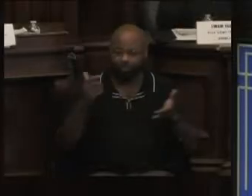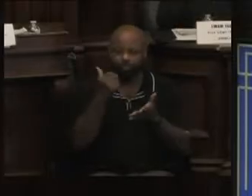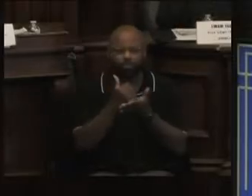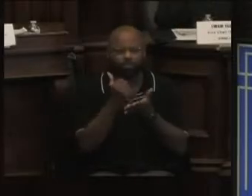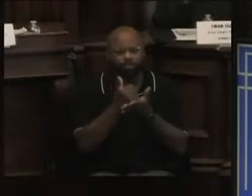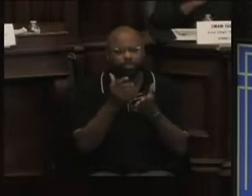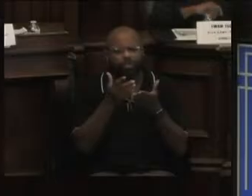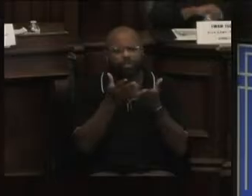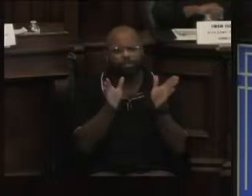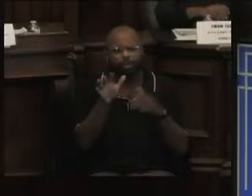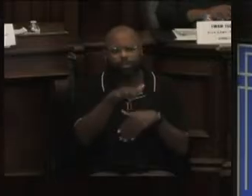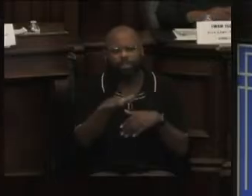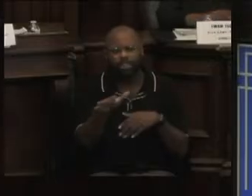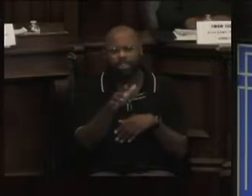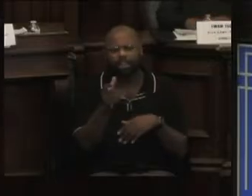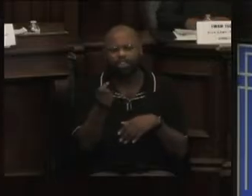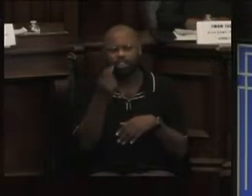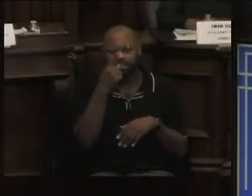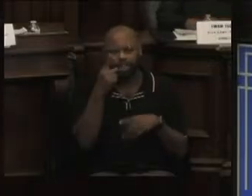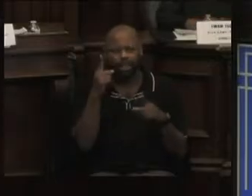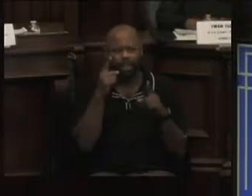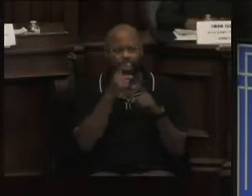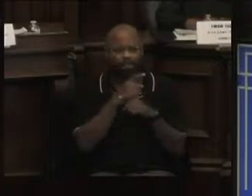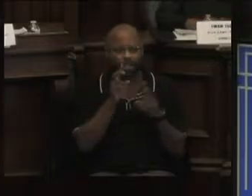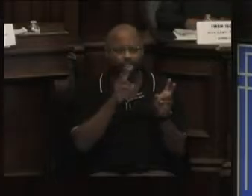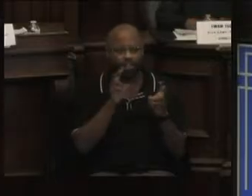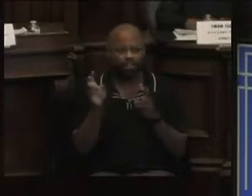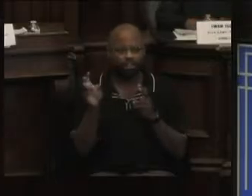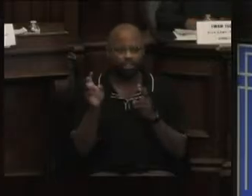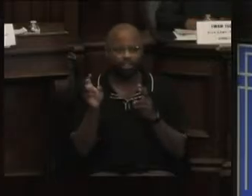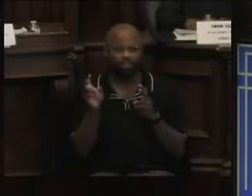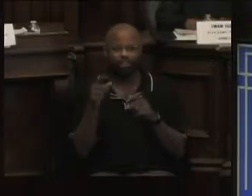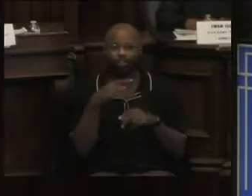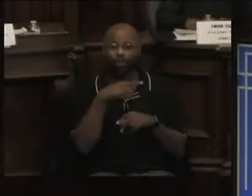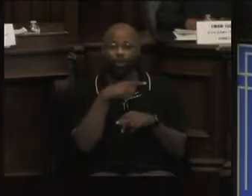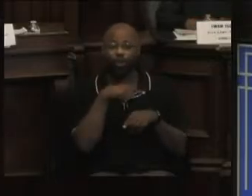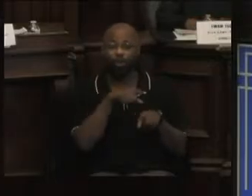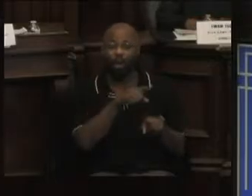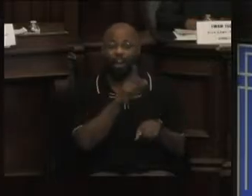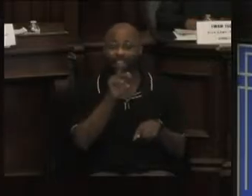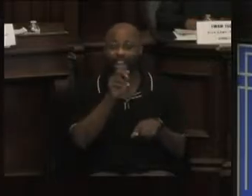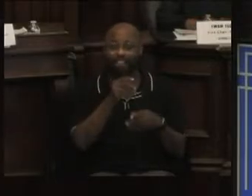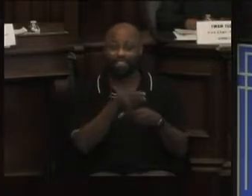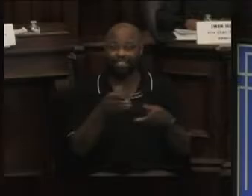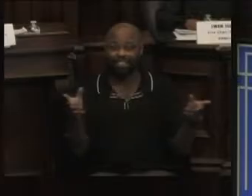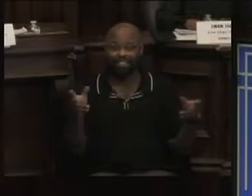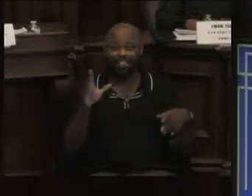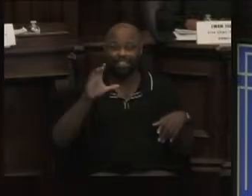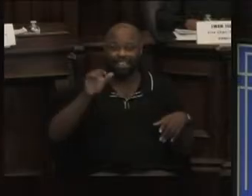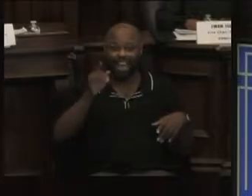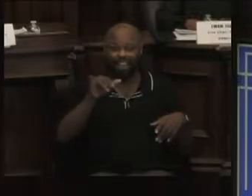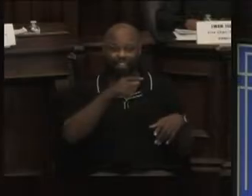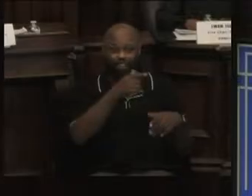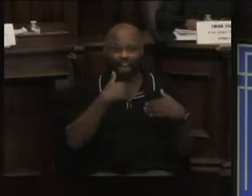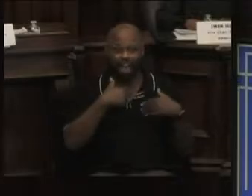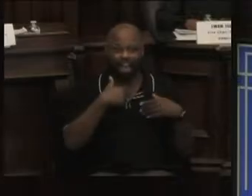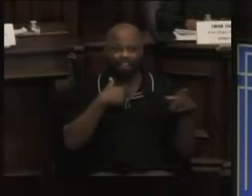accessible documents that help the public understand complex